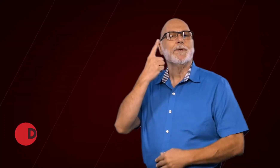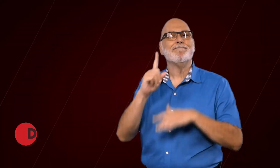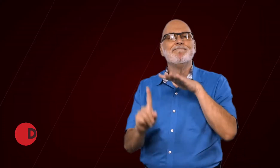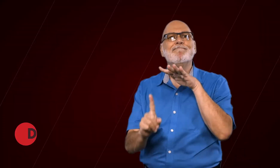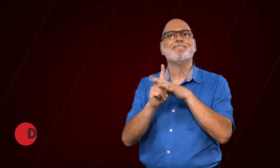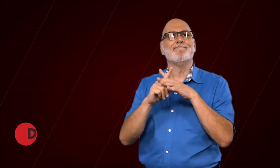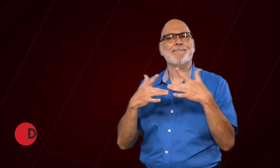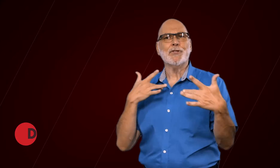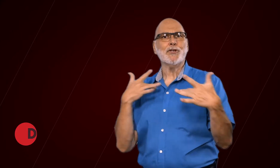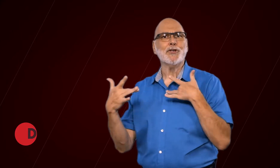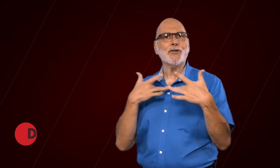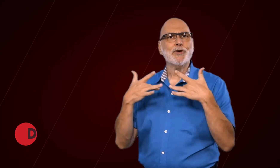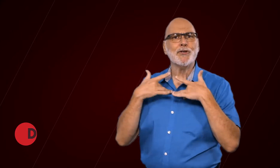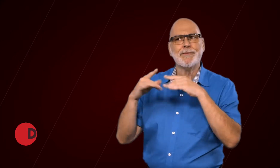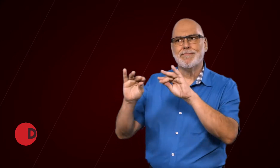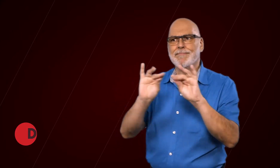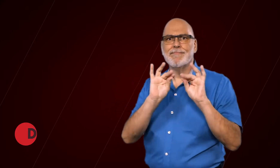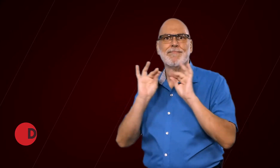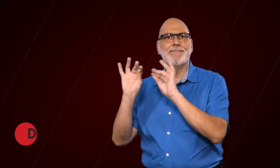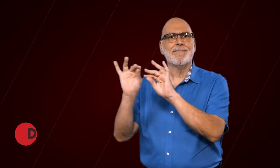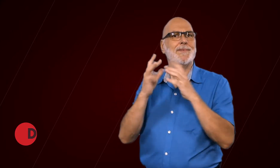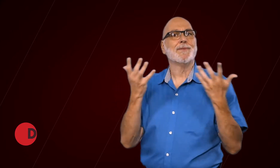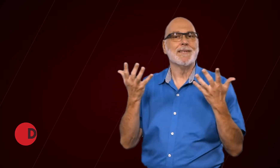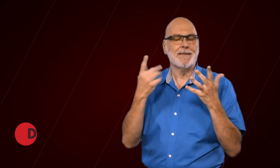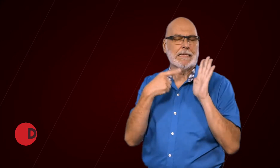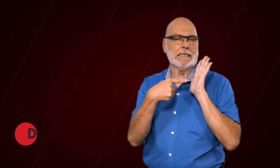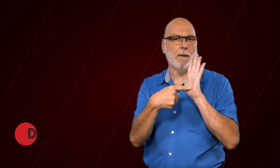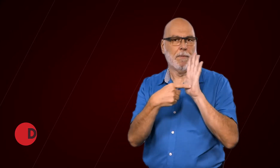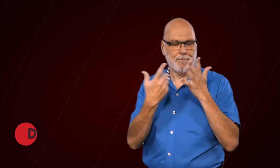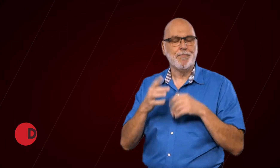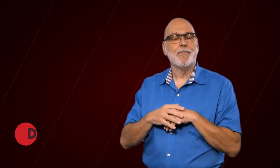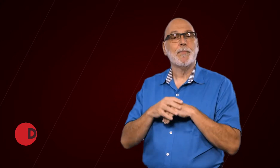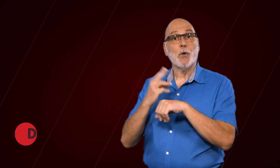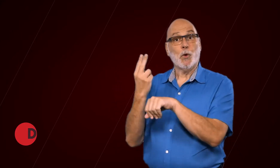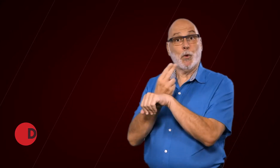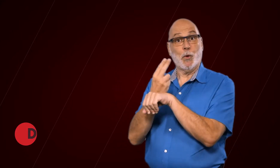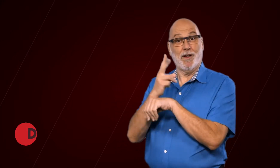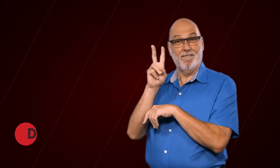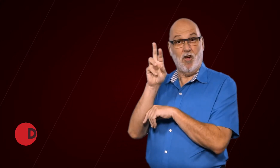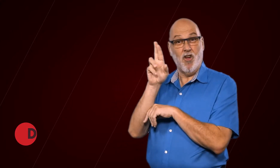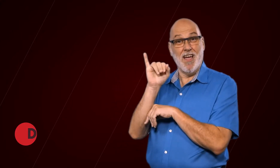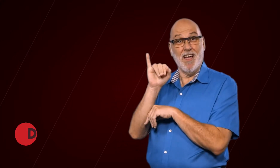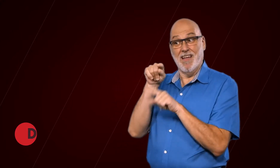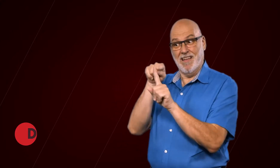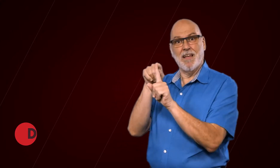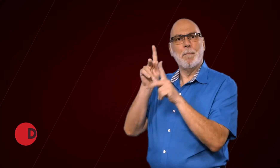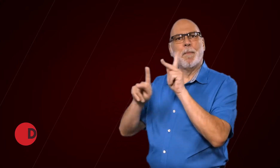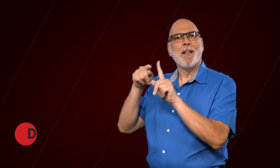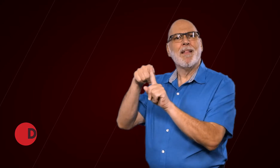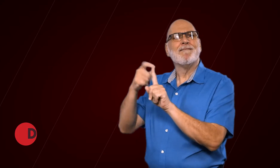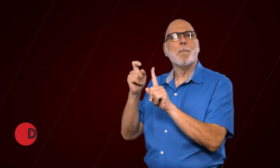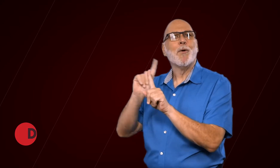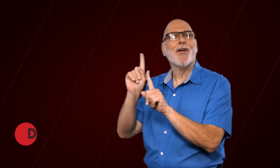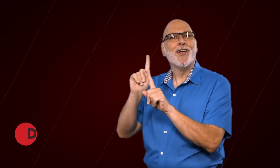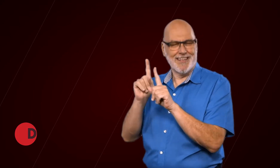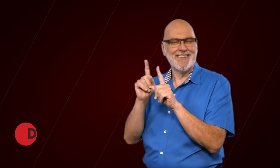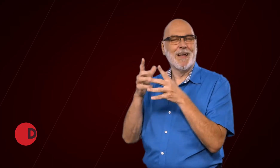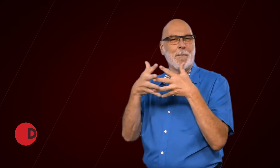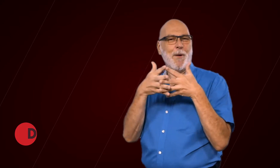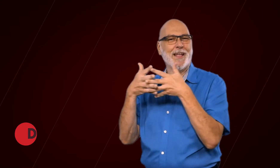[Anselmo]: One issue that has arisen is the use of American interpreters